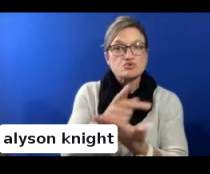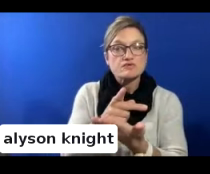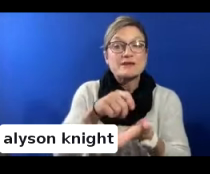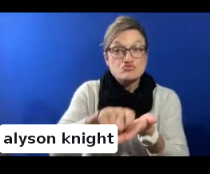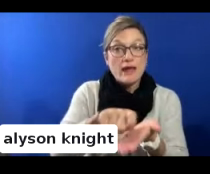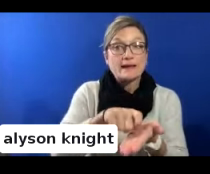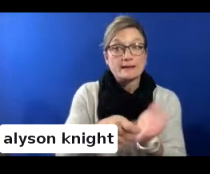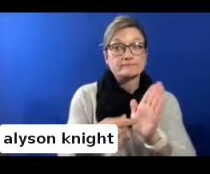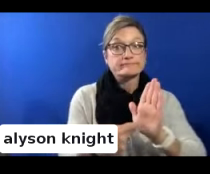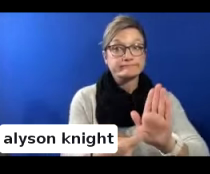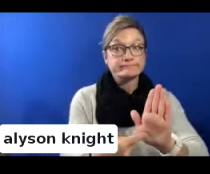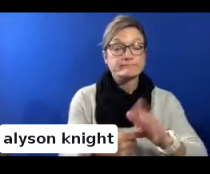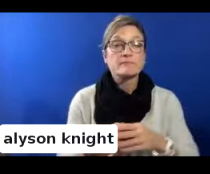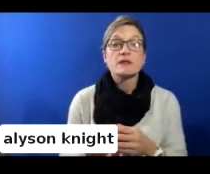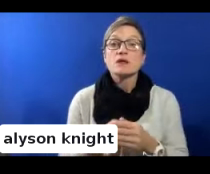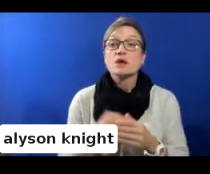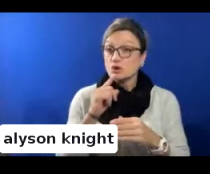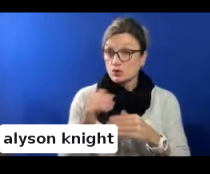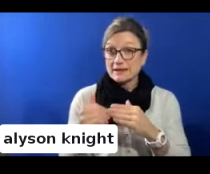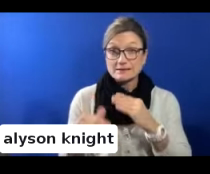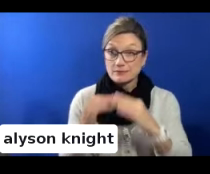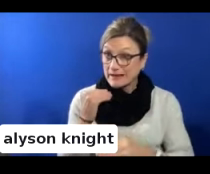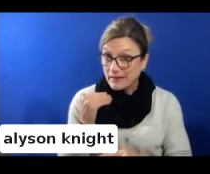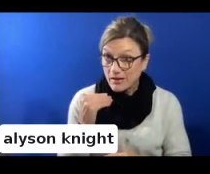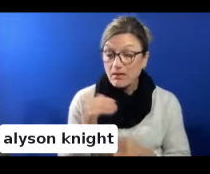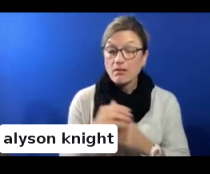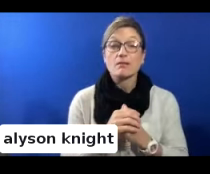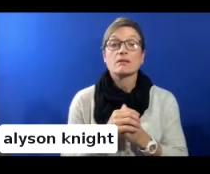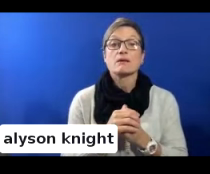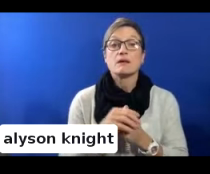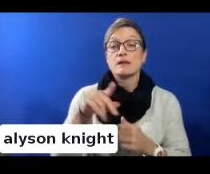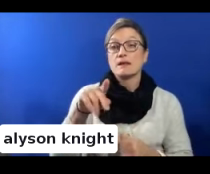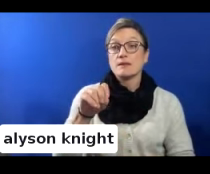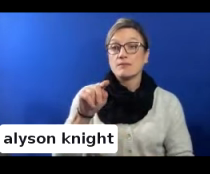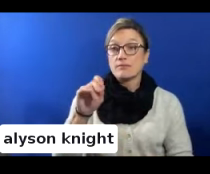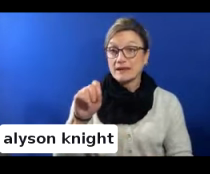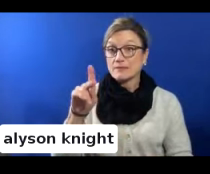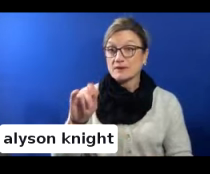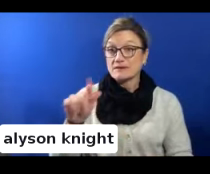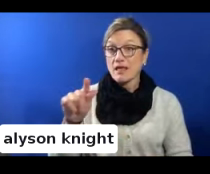This can be done through sending me an email at Ppatel@reeve.com.